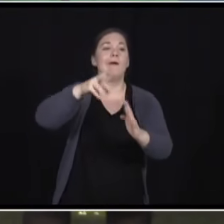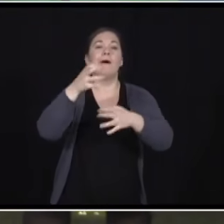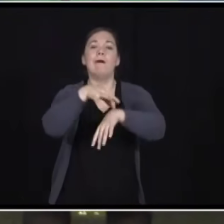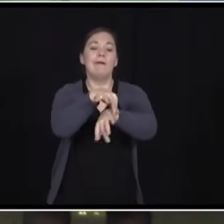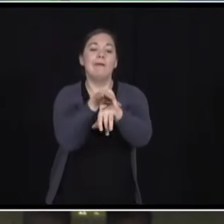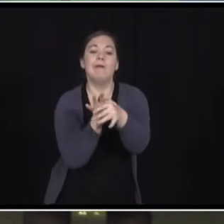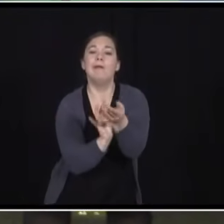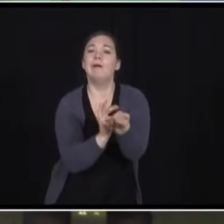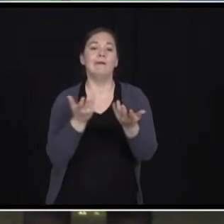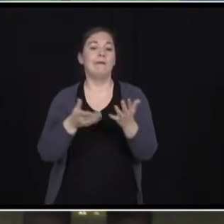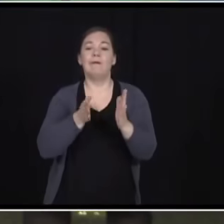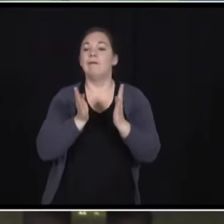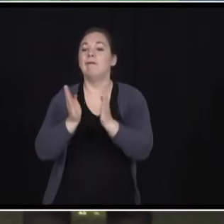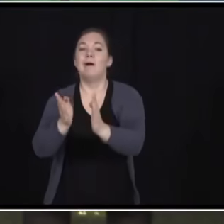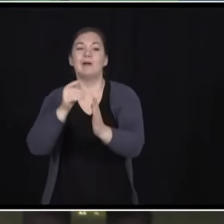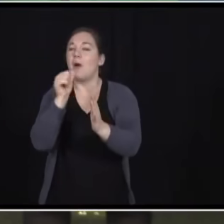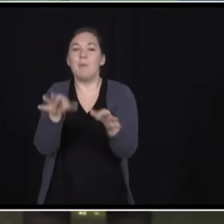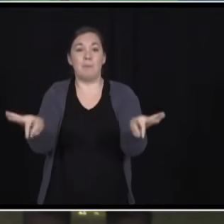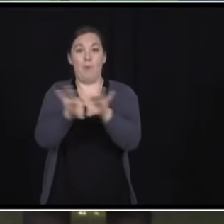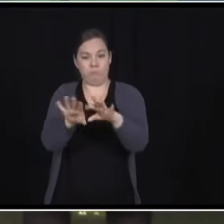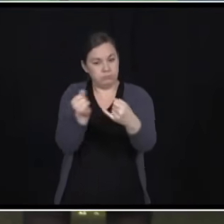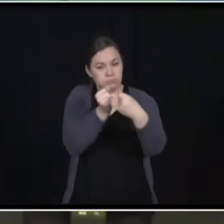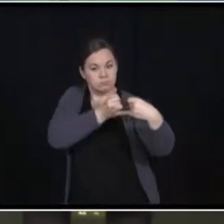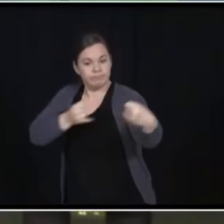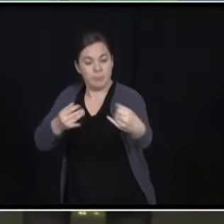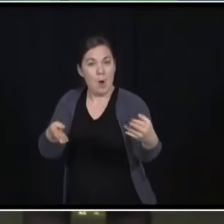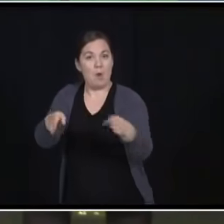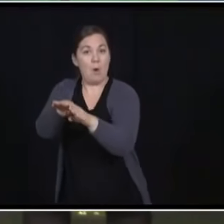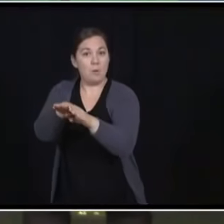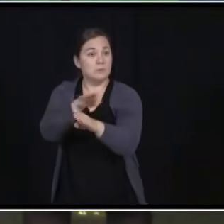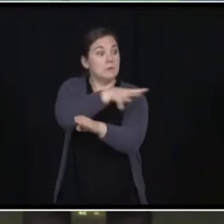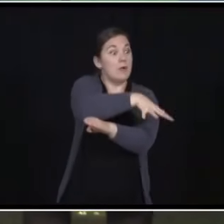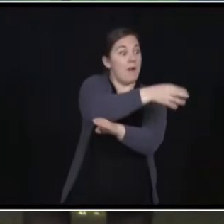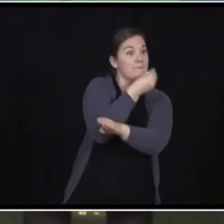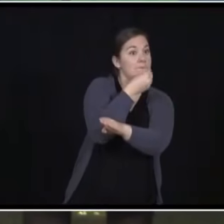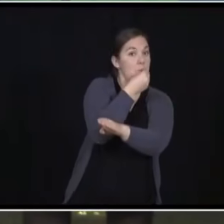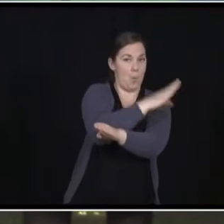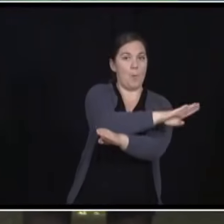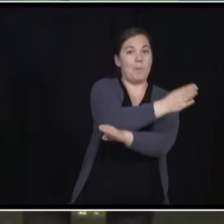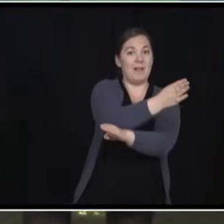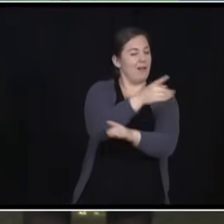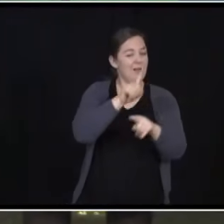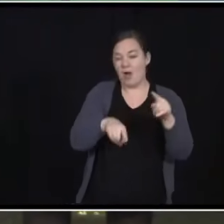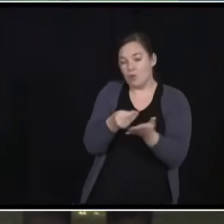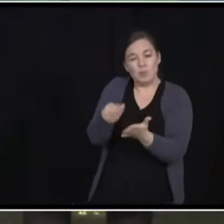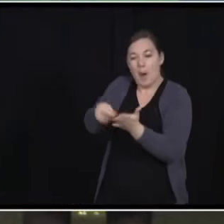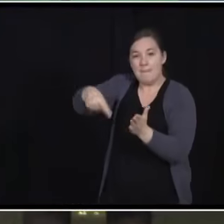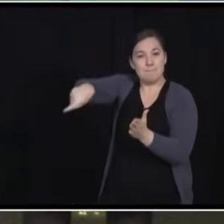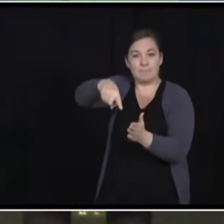had to code off nonessential items from, you know, their store so that they wouldn't be open to